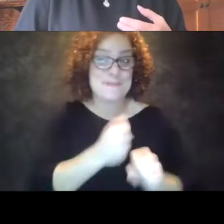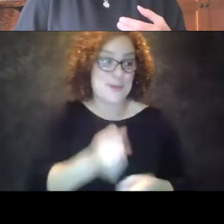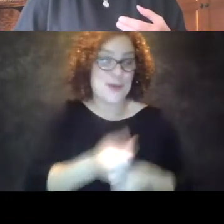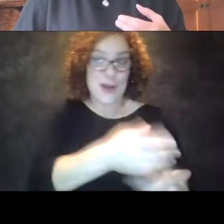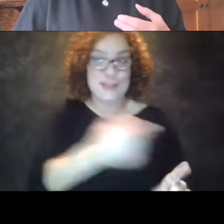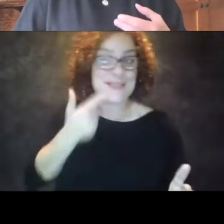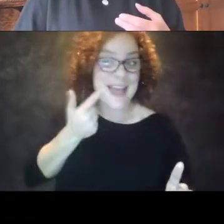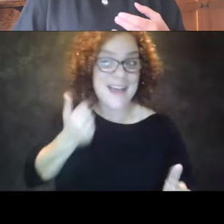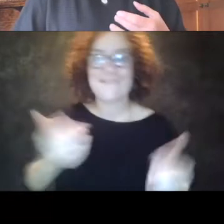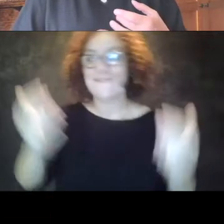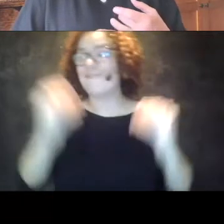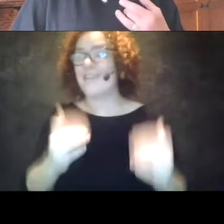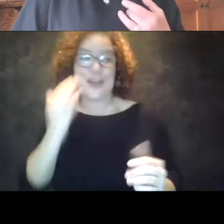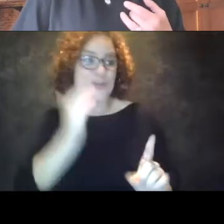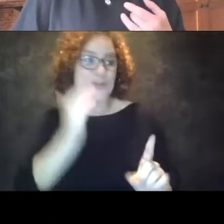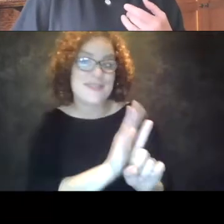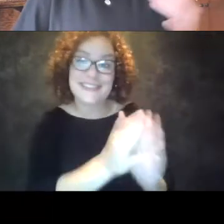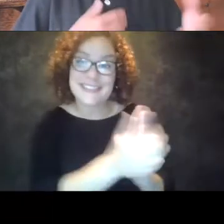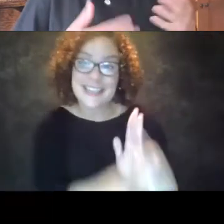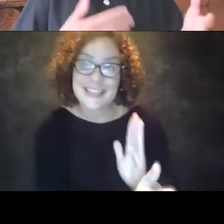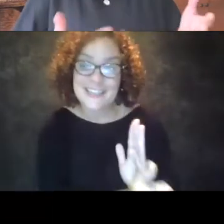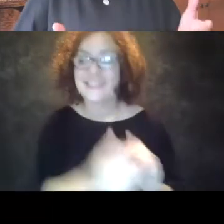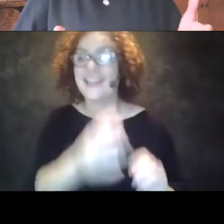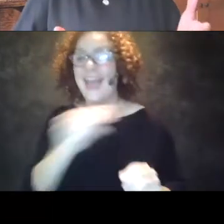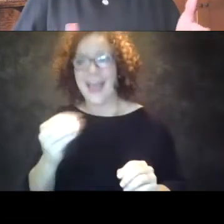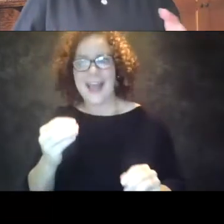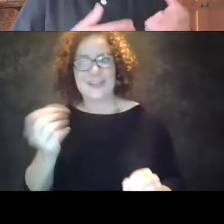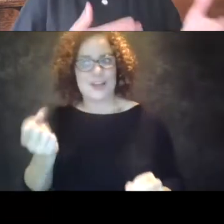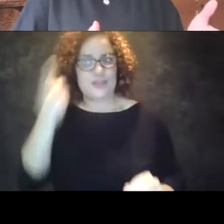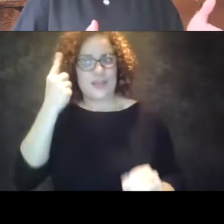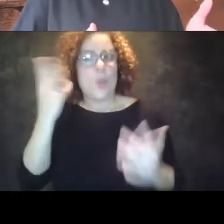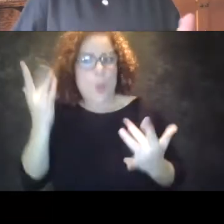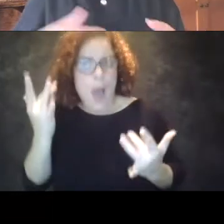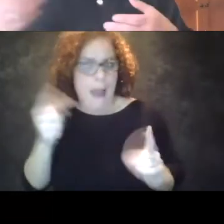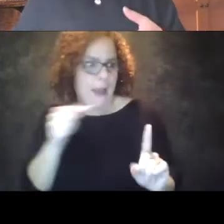have. And they also understand why they might use particular assistive technology or require